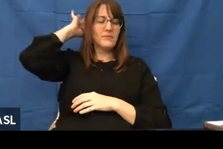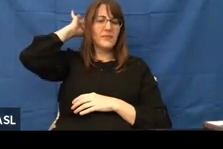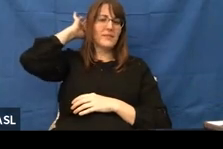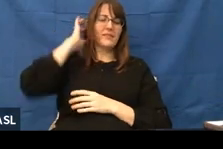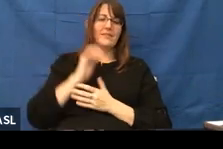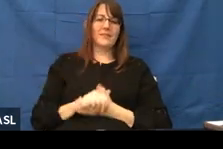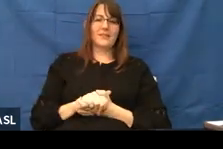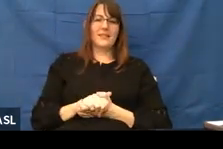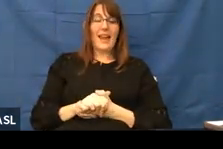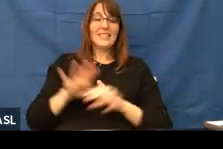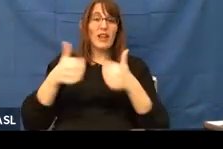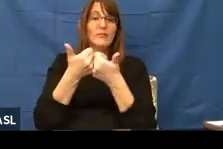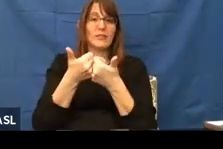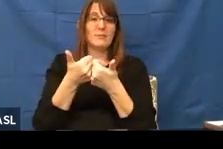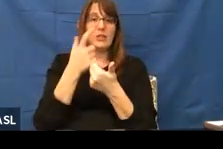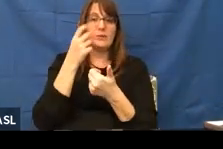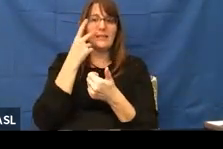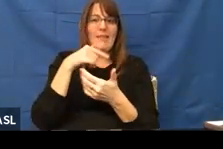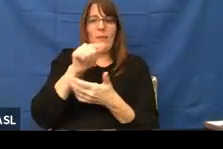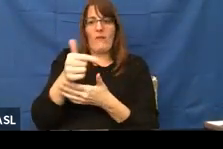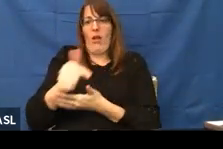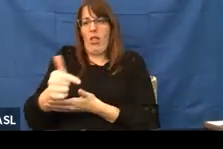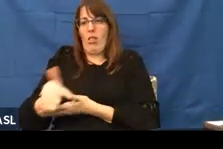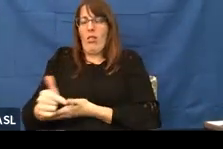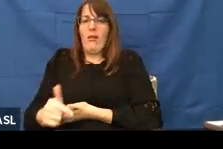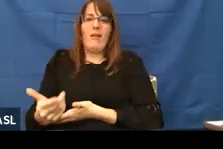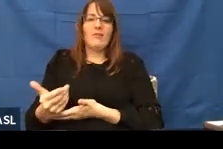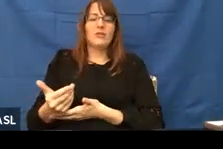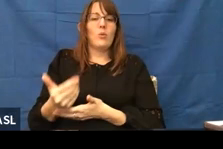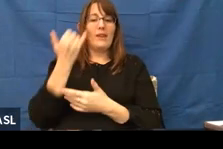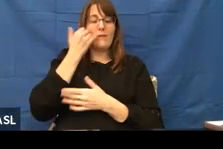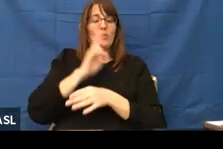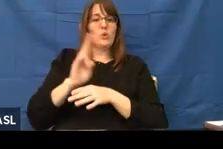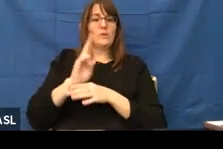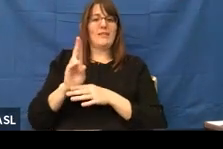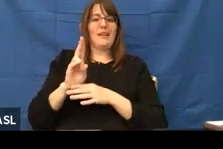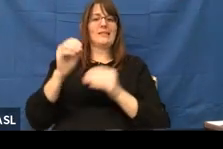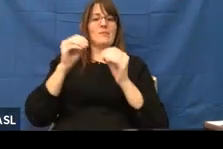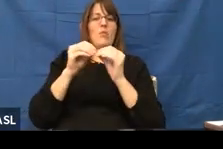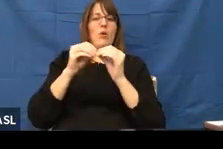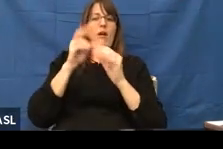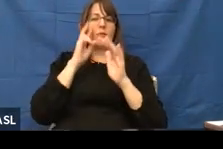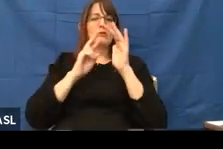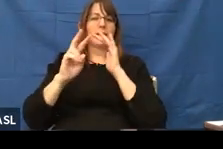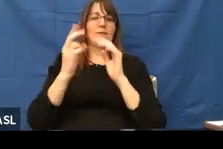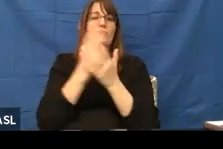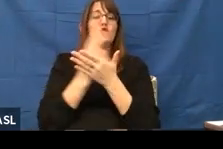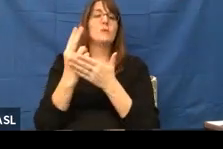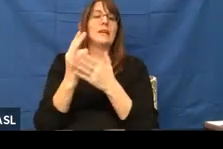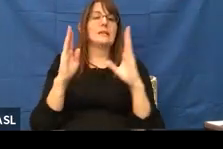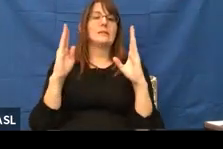Allison Frenzel : Very challenging. So I think I would take that template and I would apply it for two weeks of instruction instead of one. Hopefully that